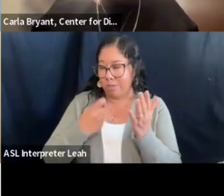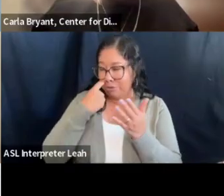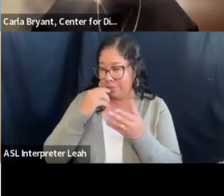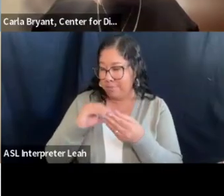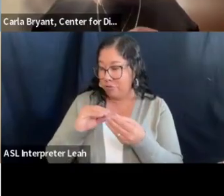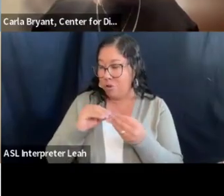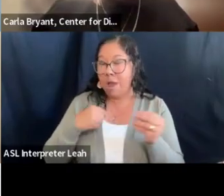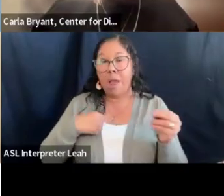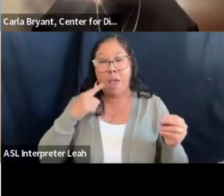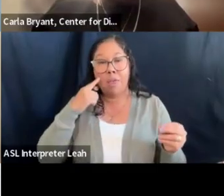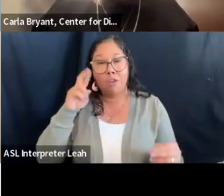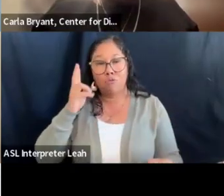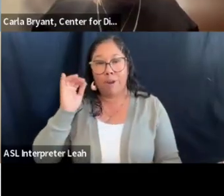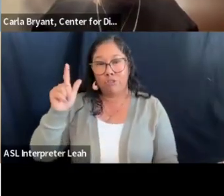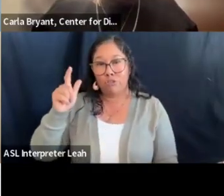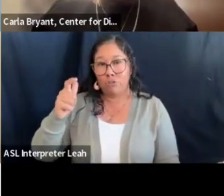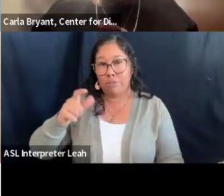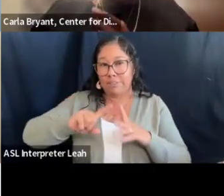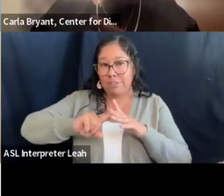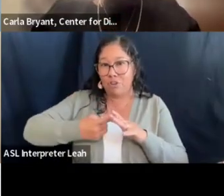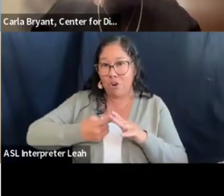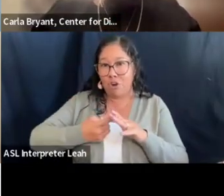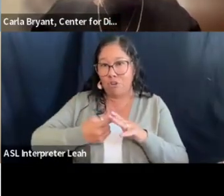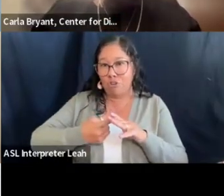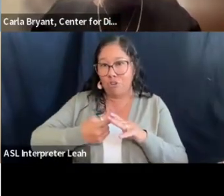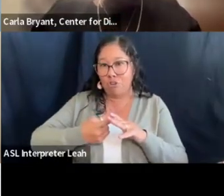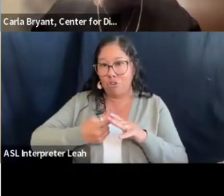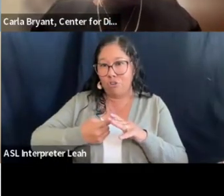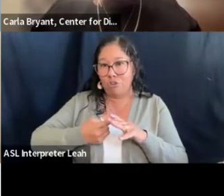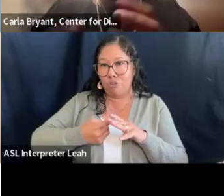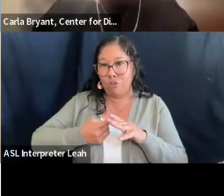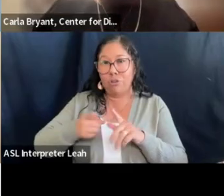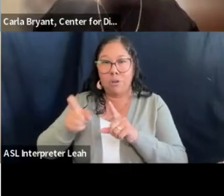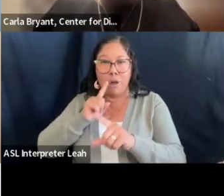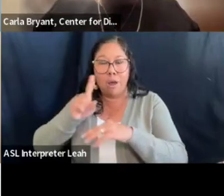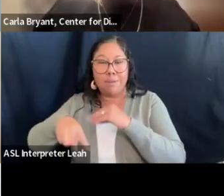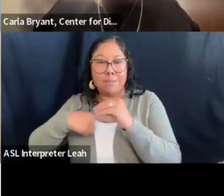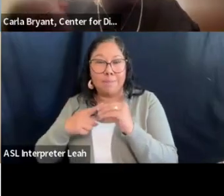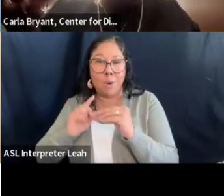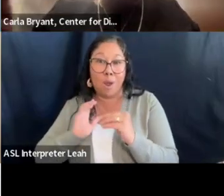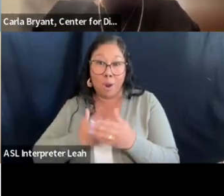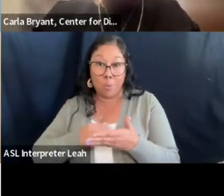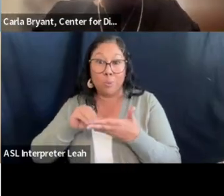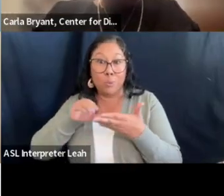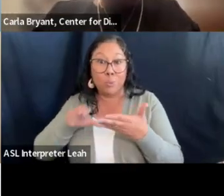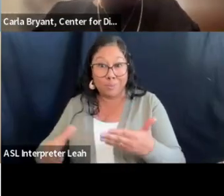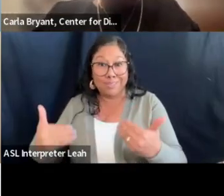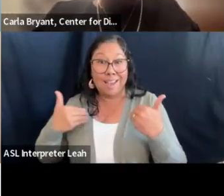about what Rachel started with um talking about we have our students and we have these systems